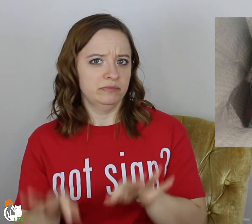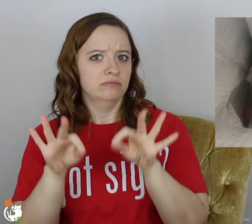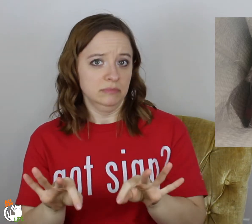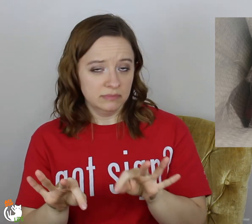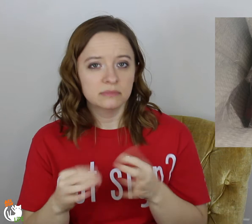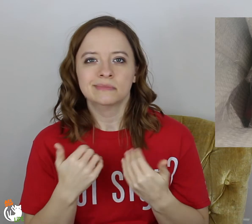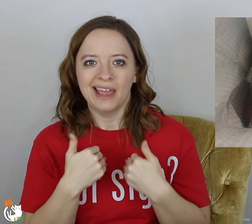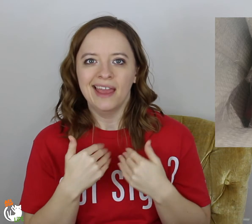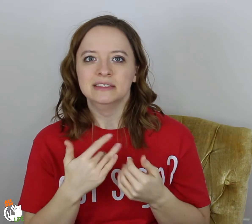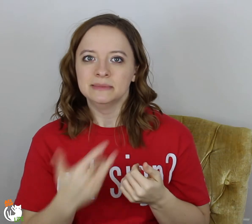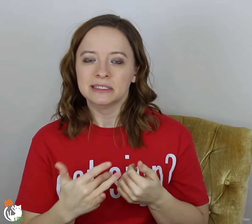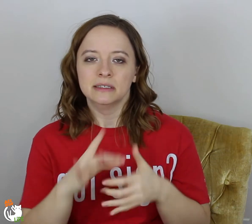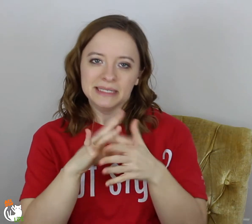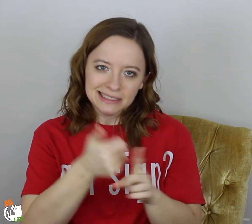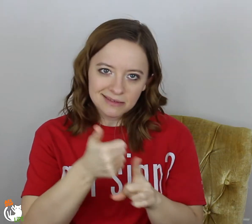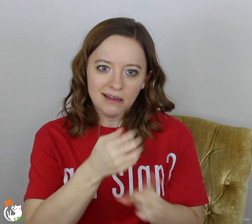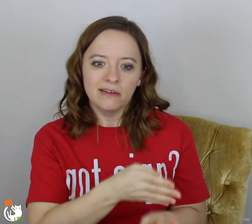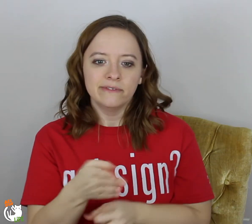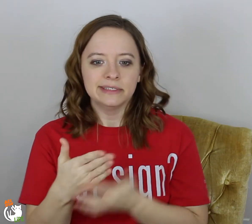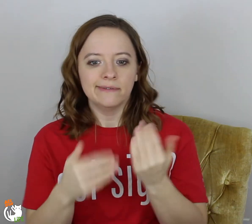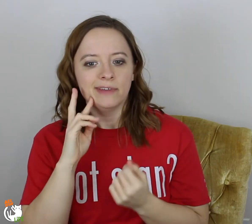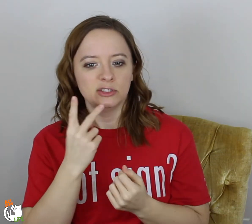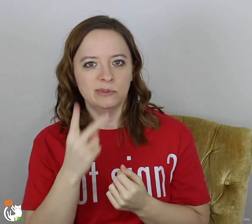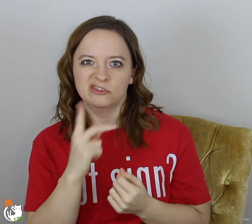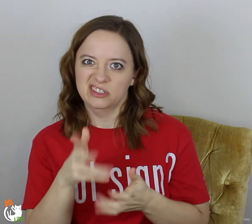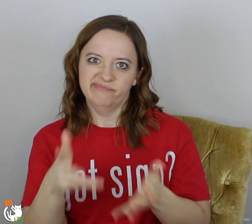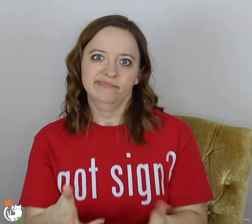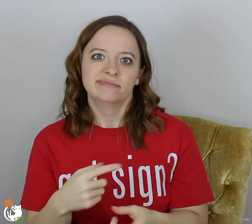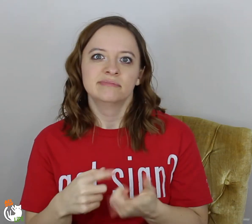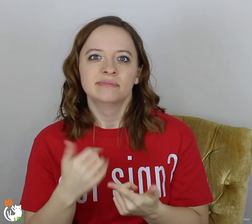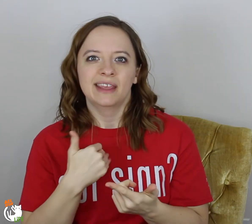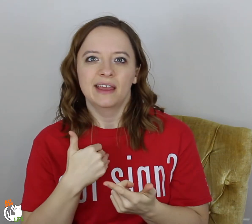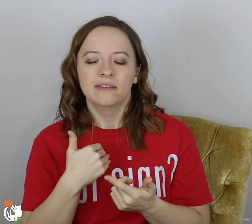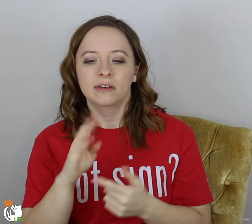It had typically the meat, then it will have some vegetables just sitting there